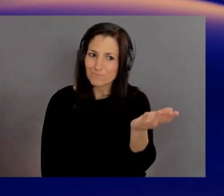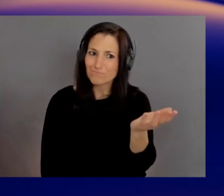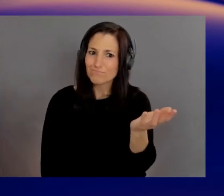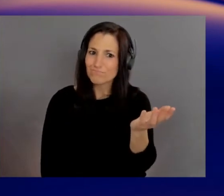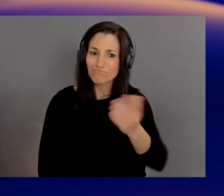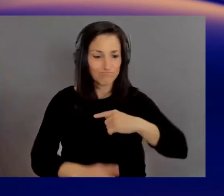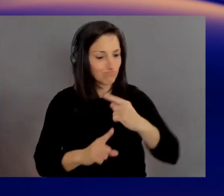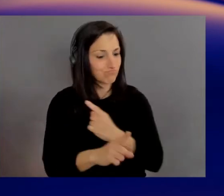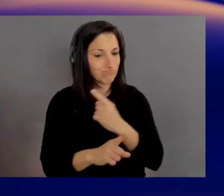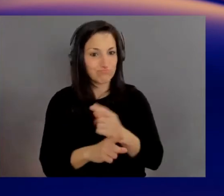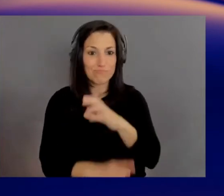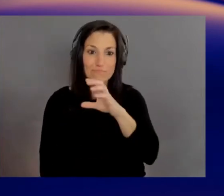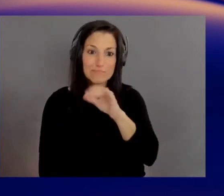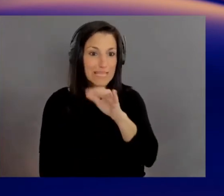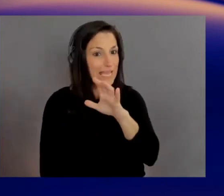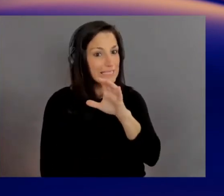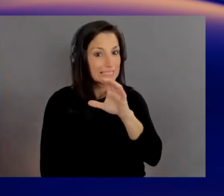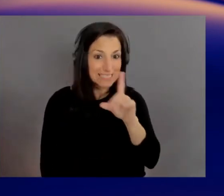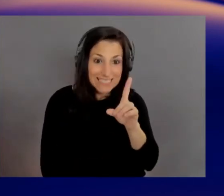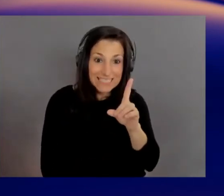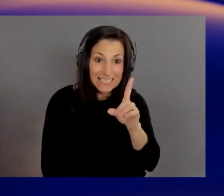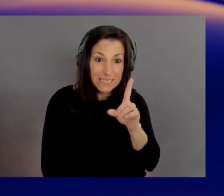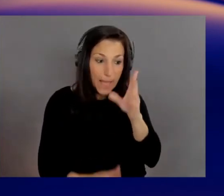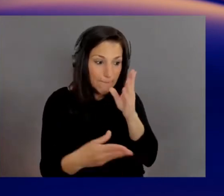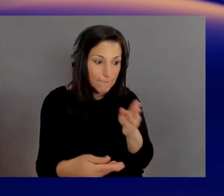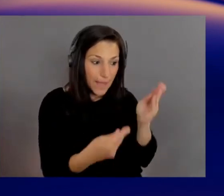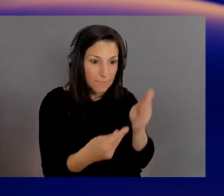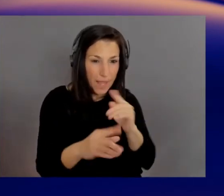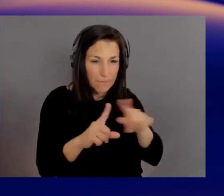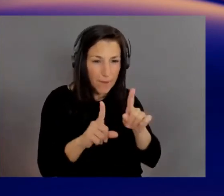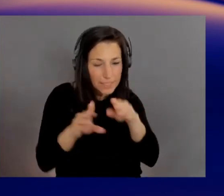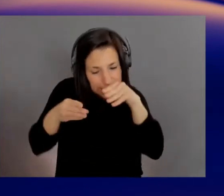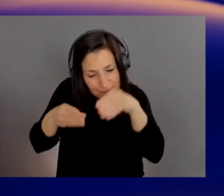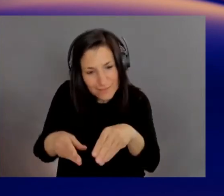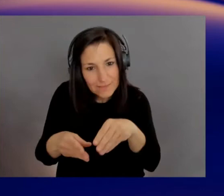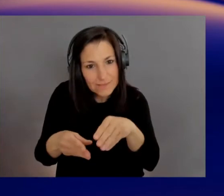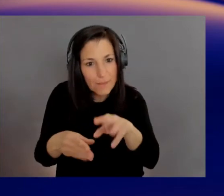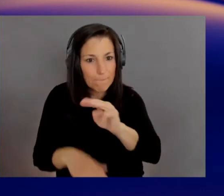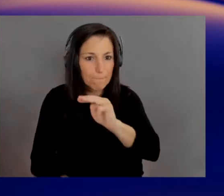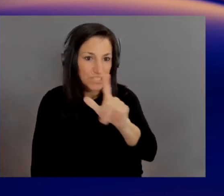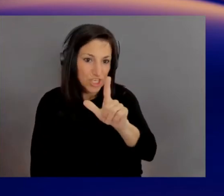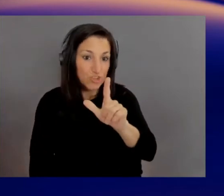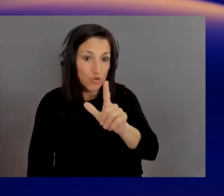but just for machine learning training. Why wouldn't I build this myself?